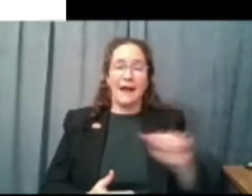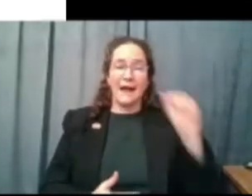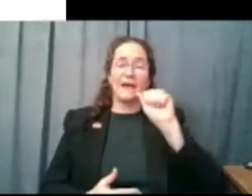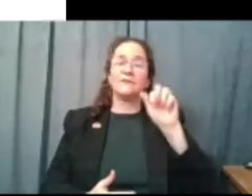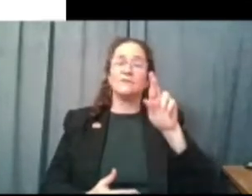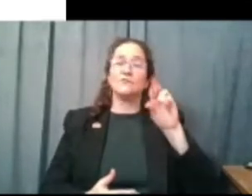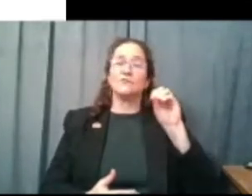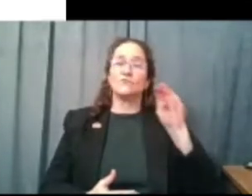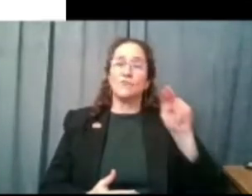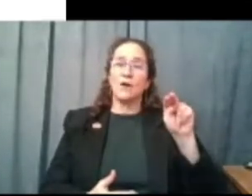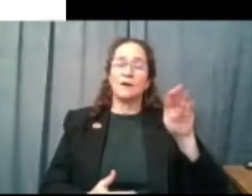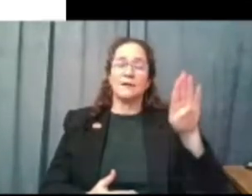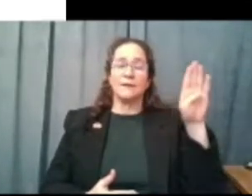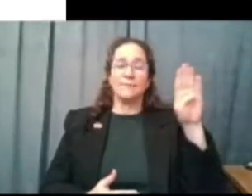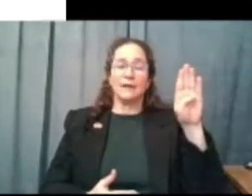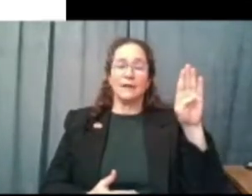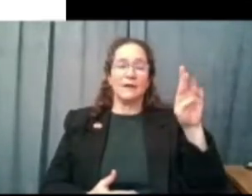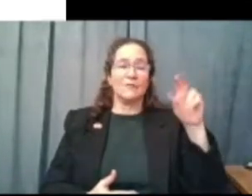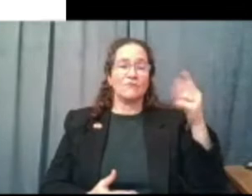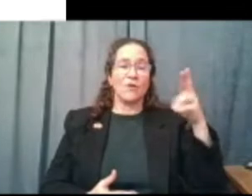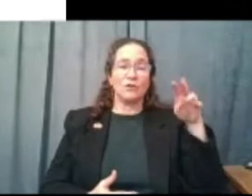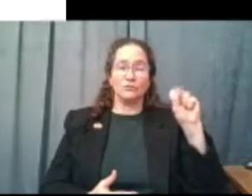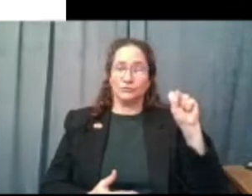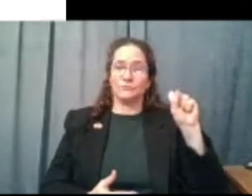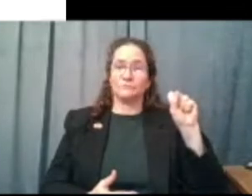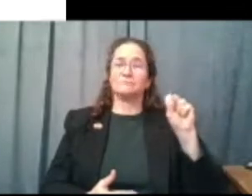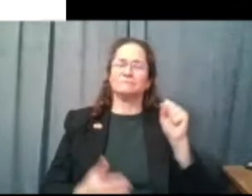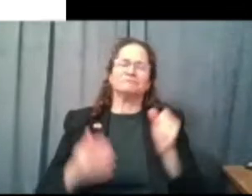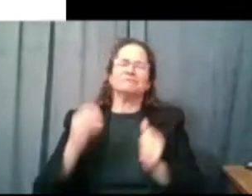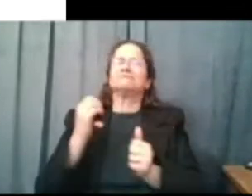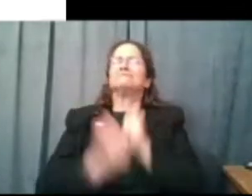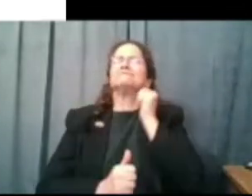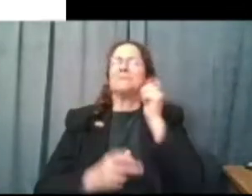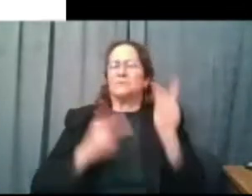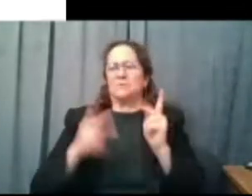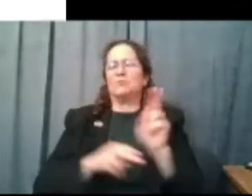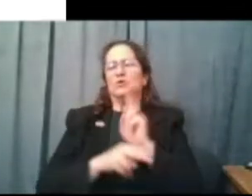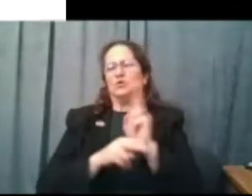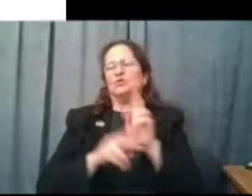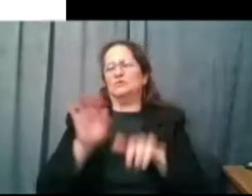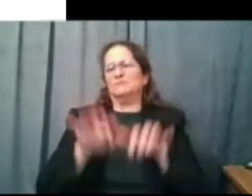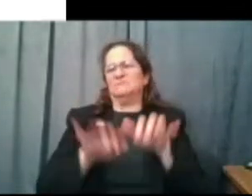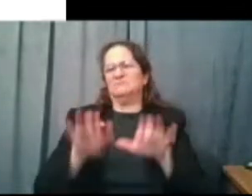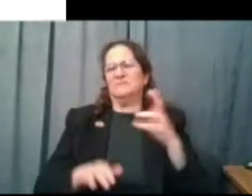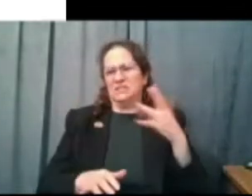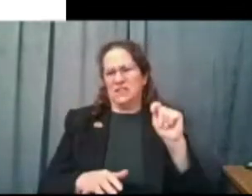Most people use the chat box so that's probably what we'll count on you using. And you know what, let's try it.